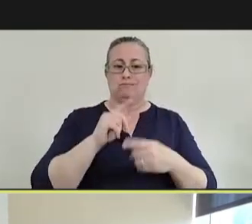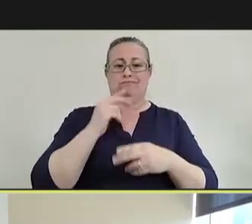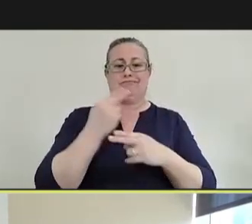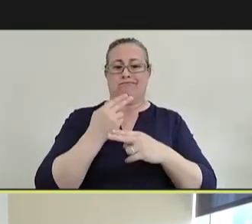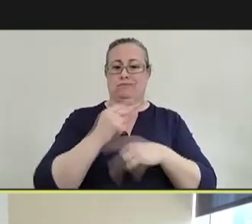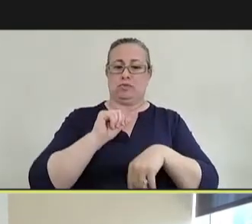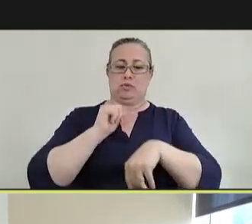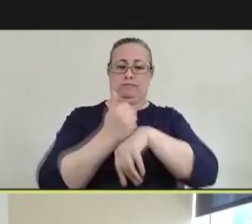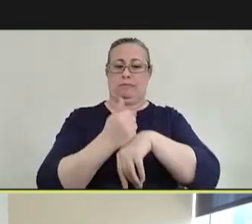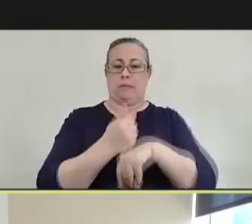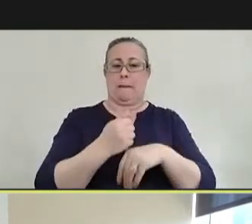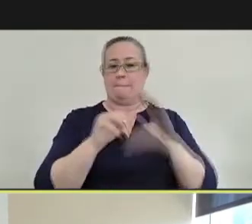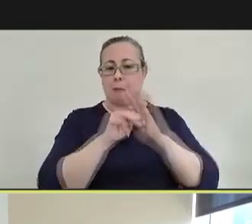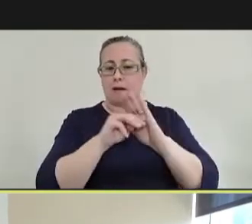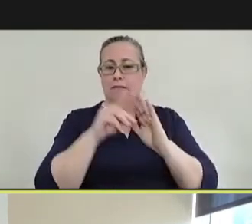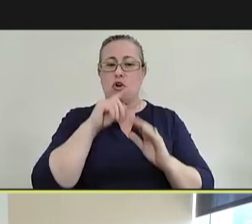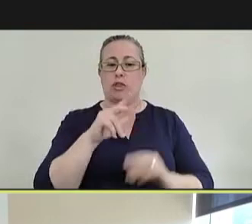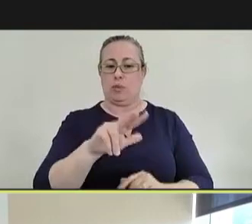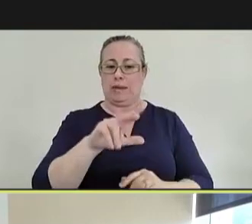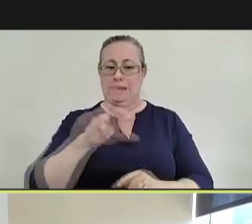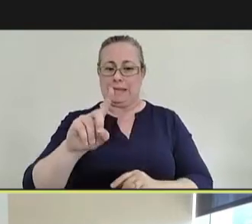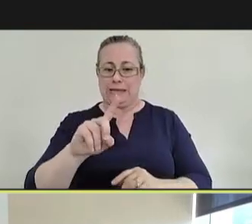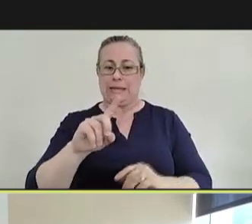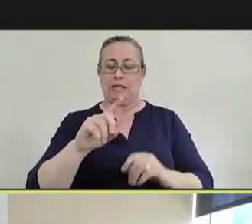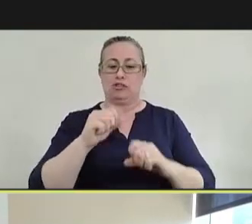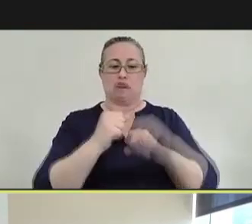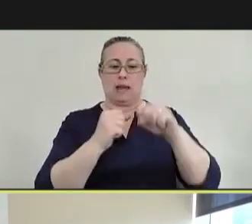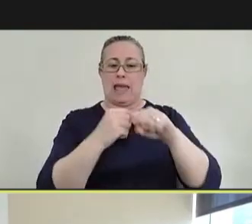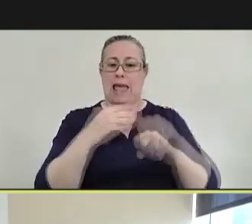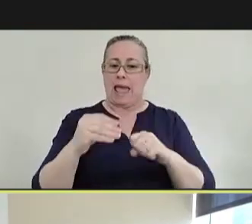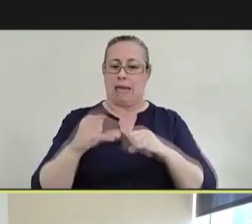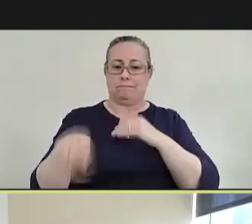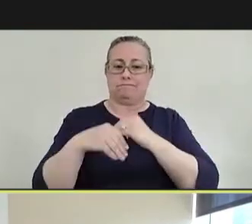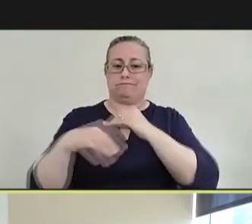then predict their stability and enhance their presentation of protective epitopes to the human